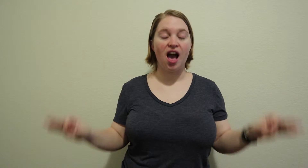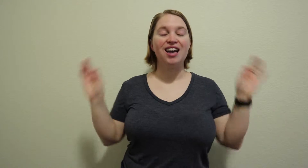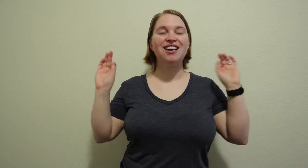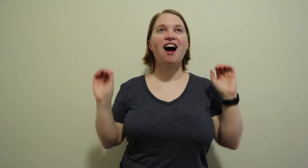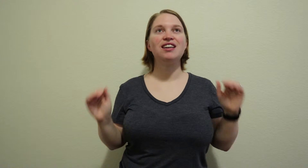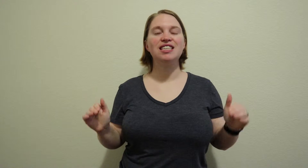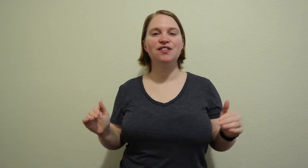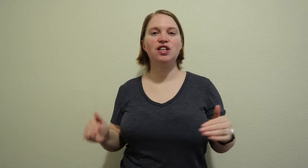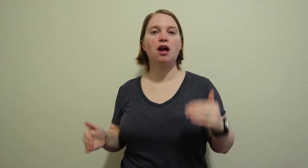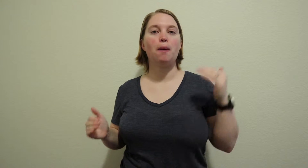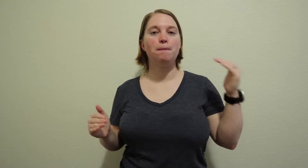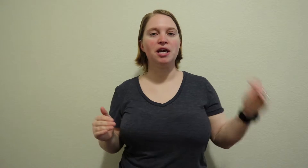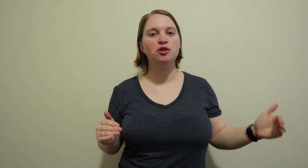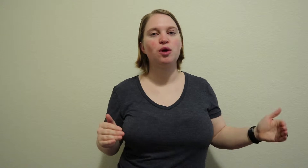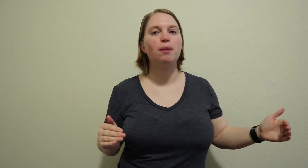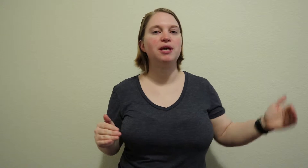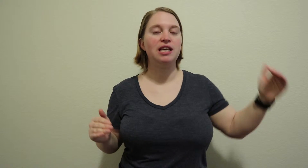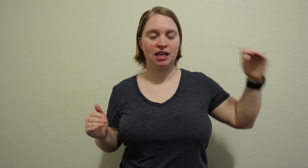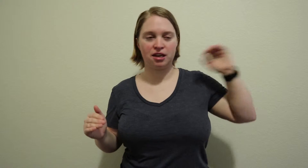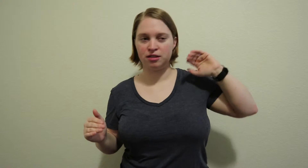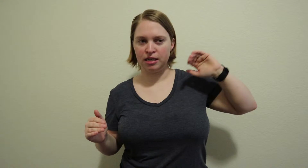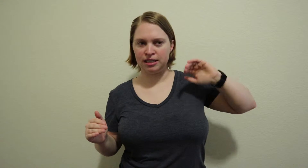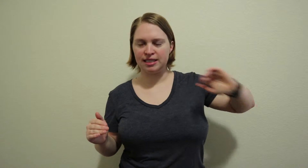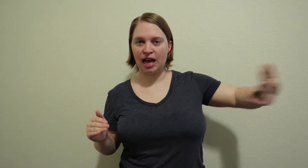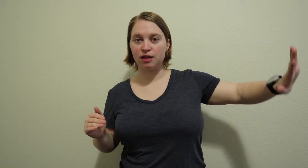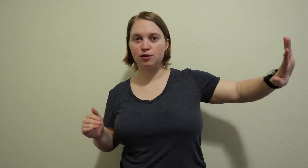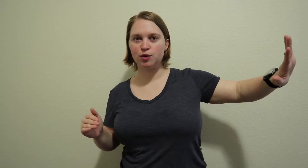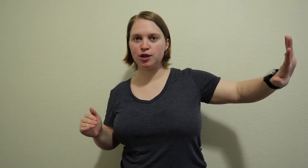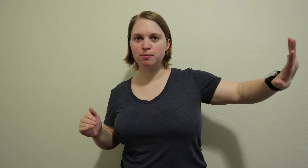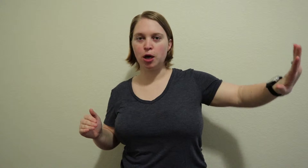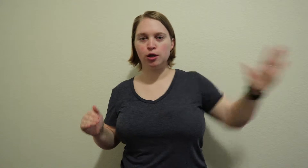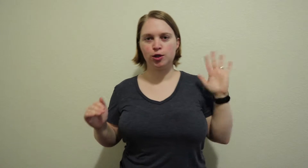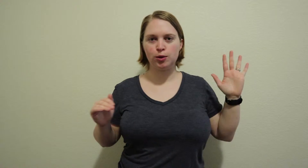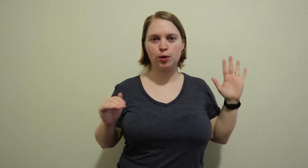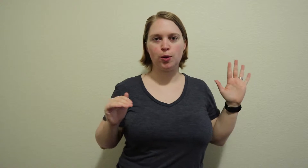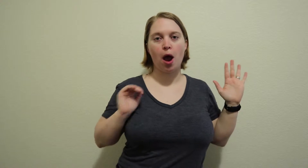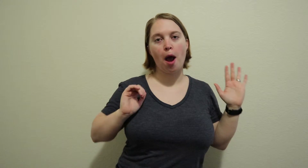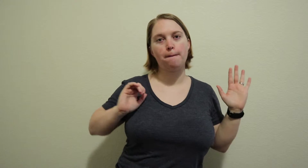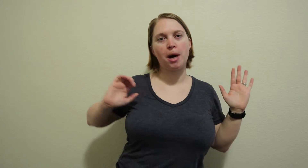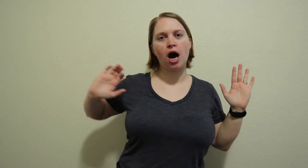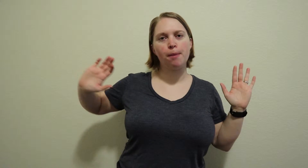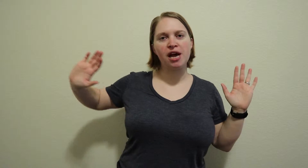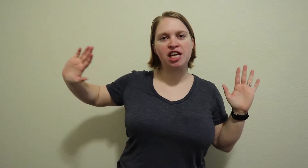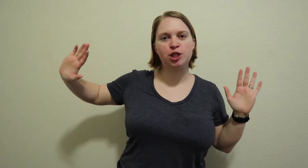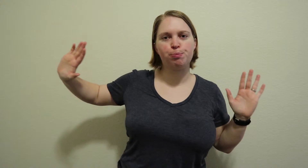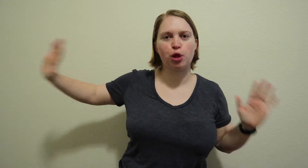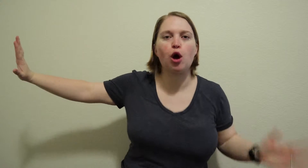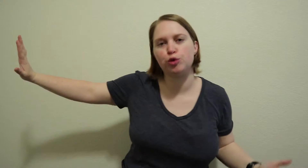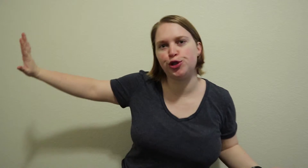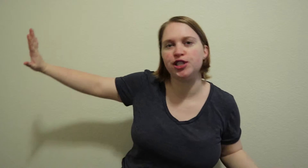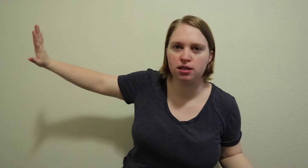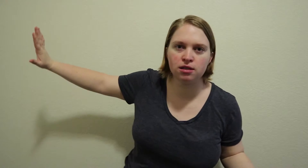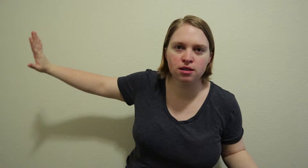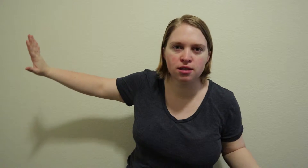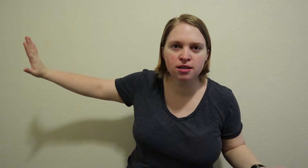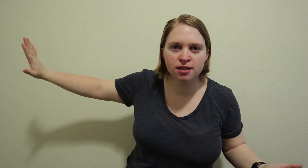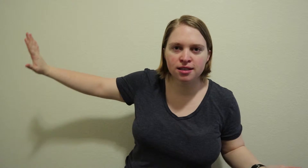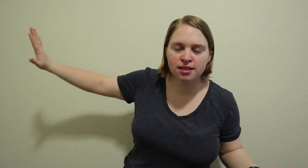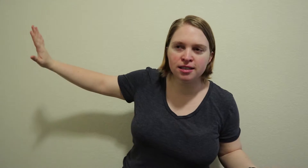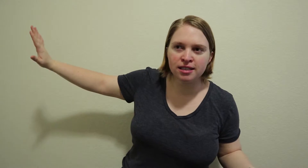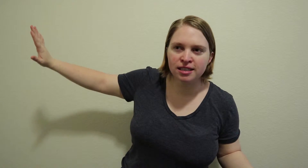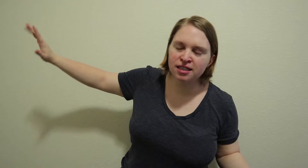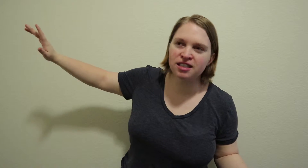not even a pin dropping in a silent room to bomb explosion [explosion]